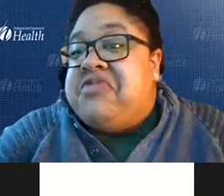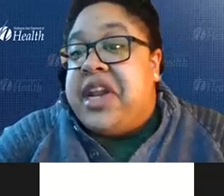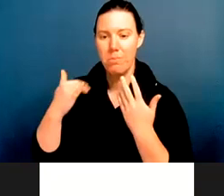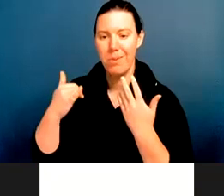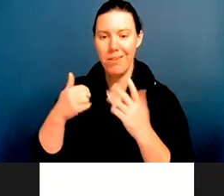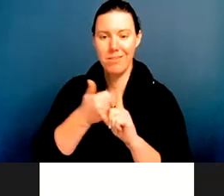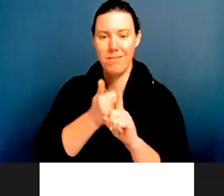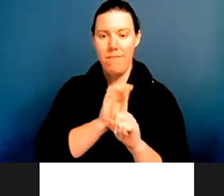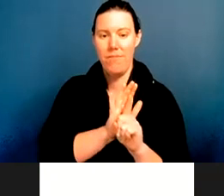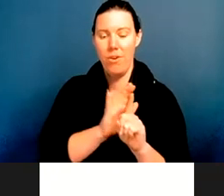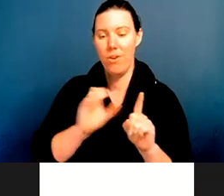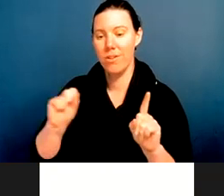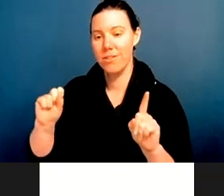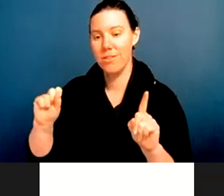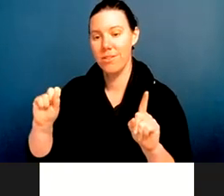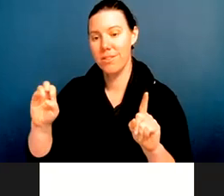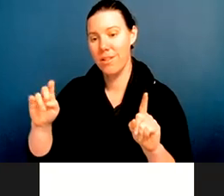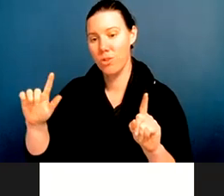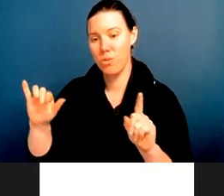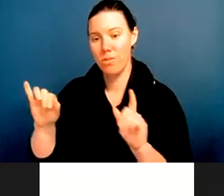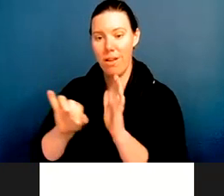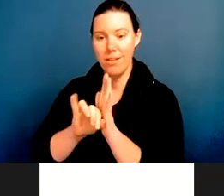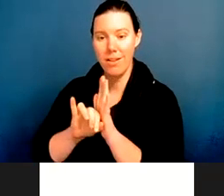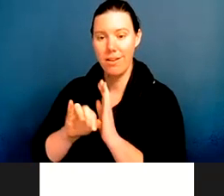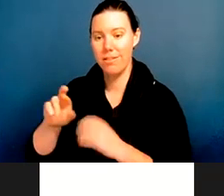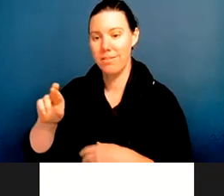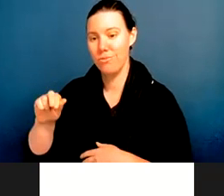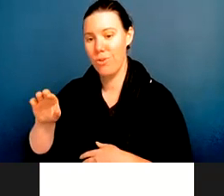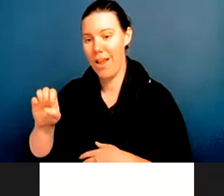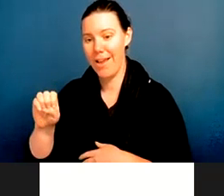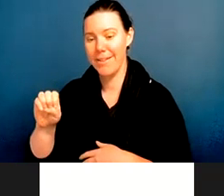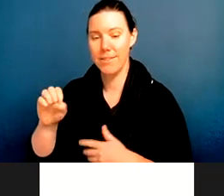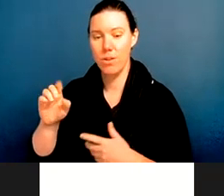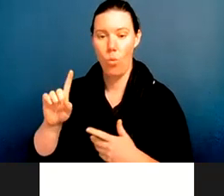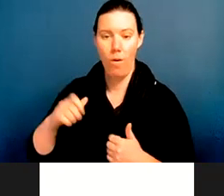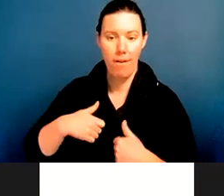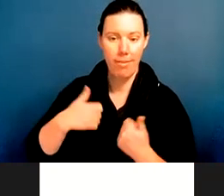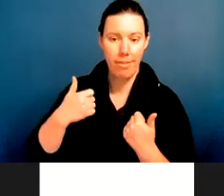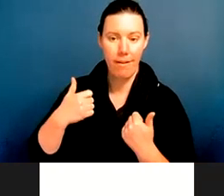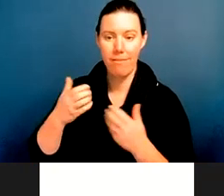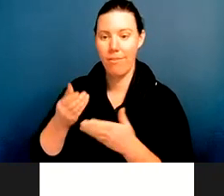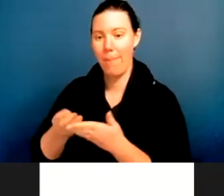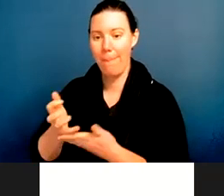the neighborhood they live in, how much money they make. Everyone has the opportunity